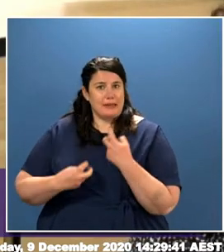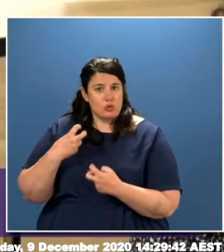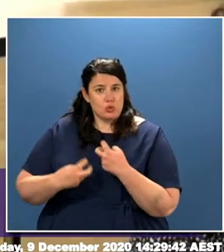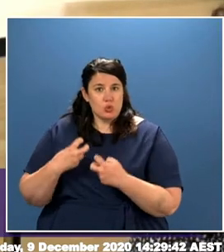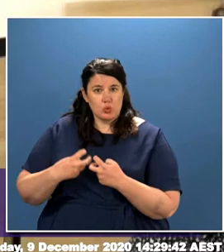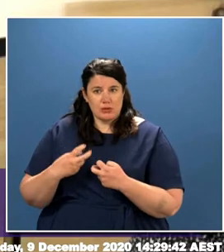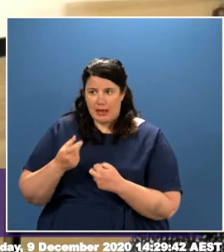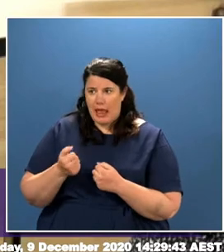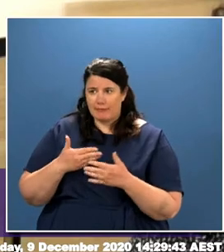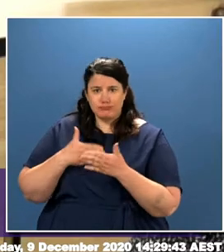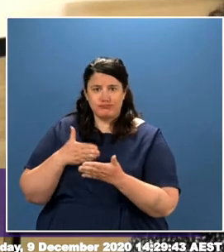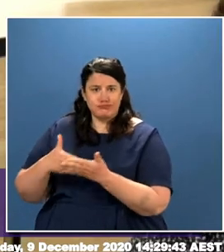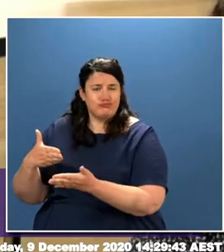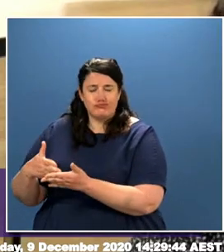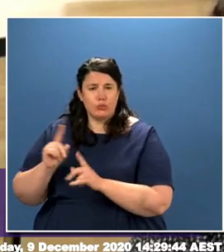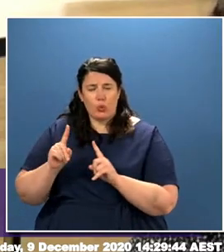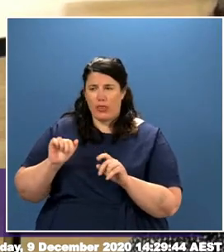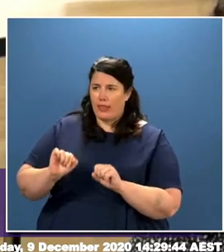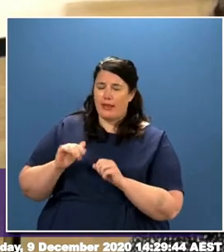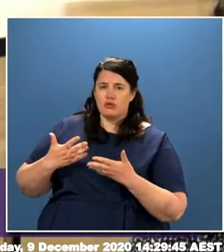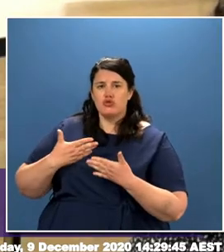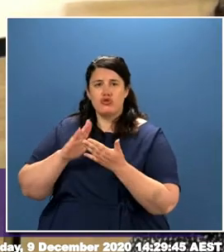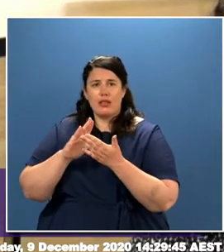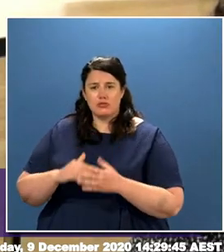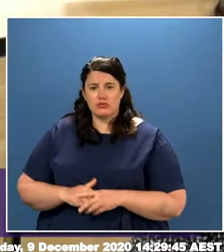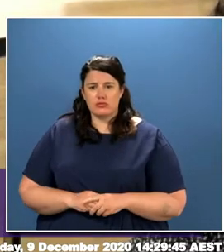that these people faced, what were the challenges that they had? Yes, certainly.